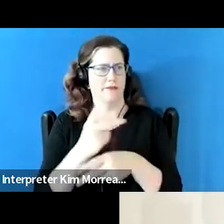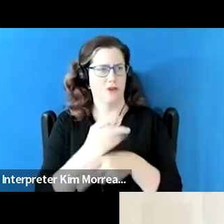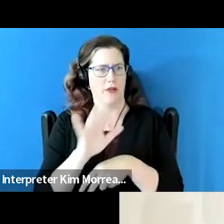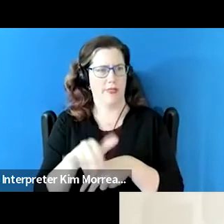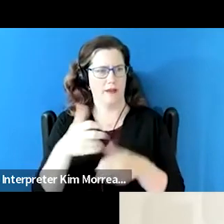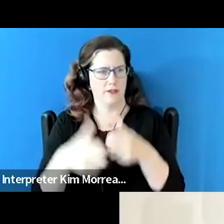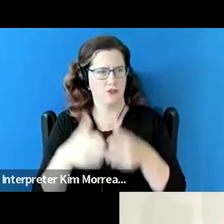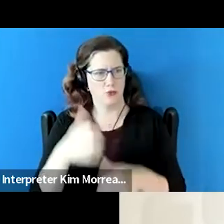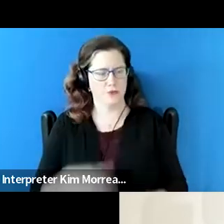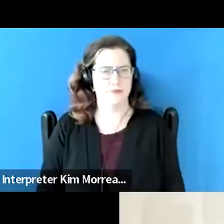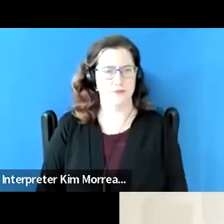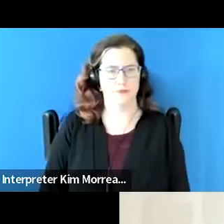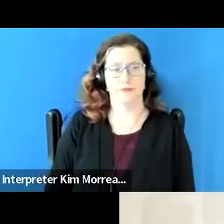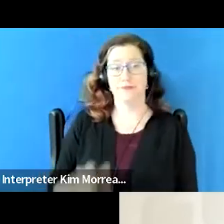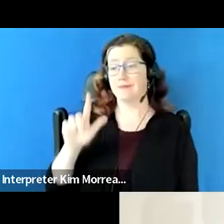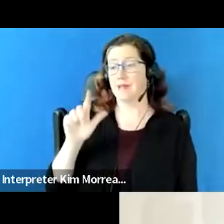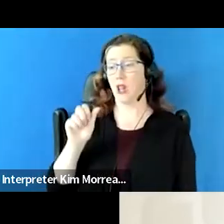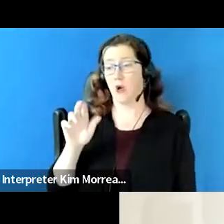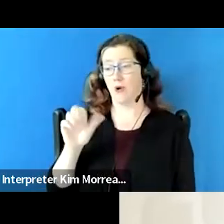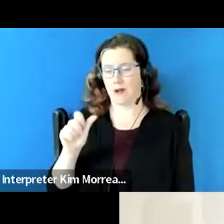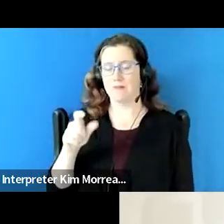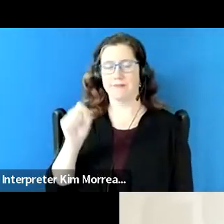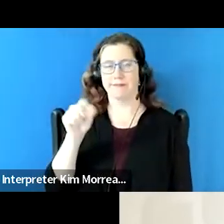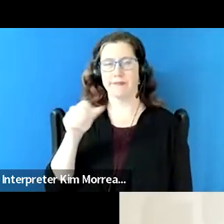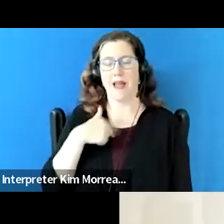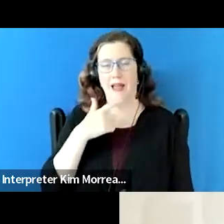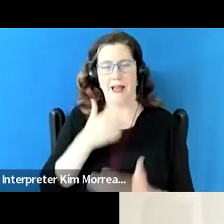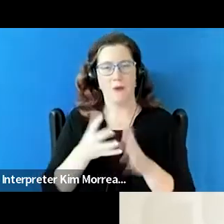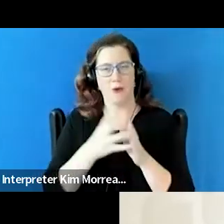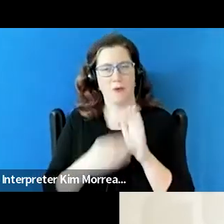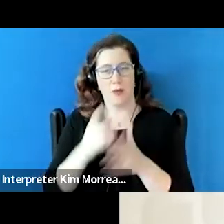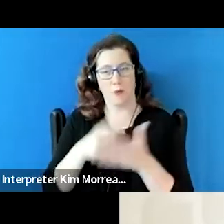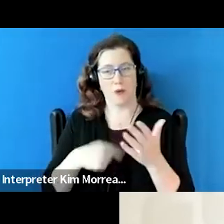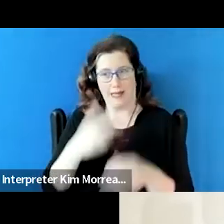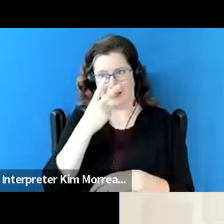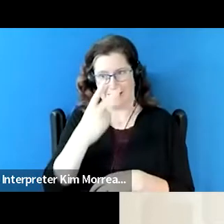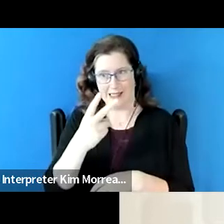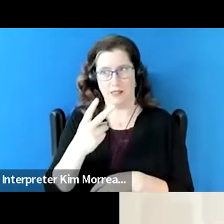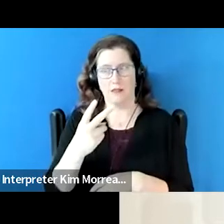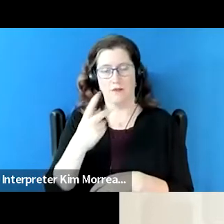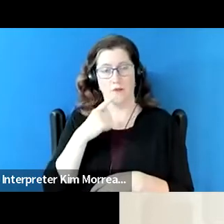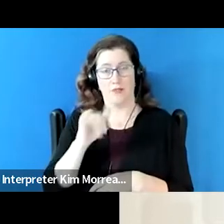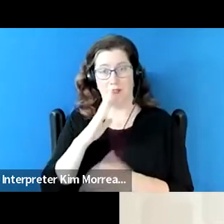And I would, I would echo sort of nationally what I'm seeing and sort of that recommendation is that